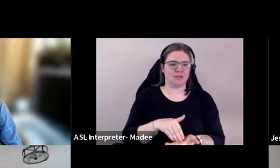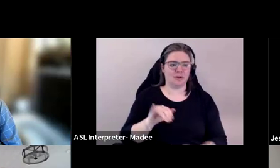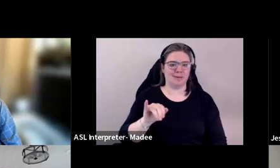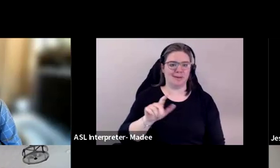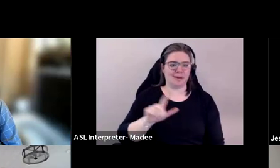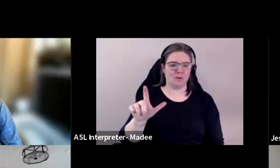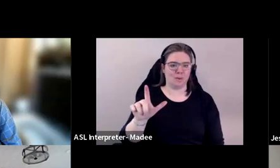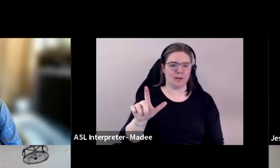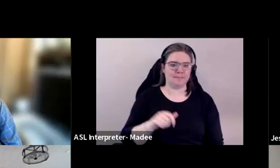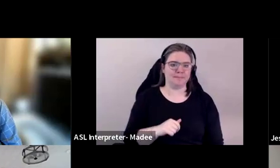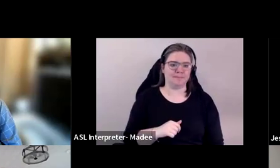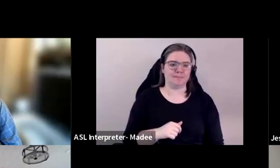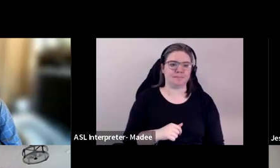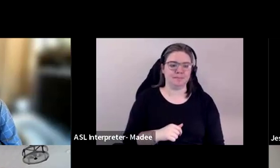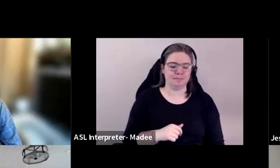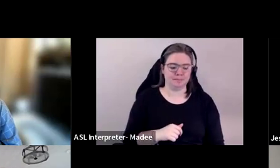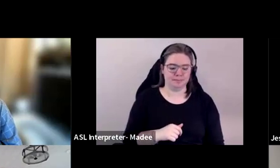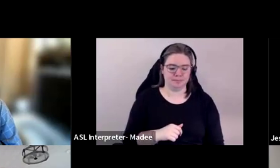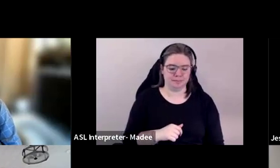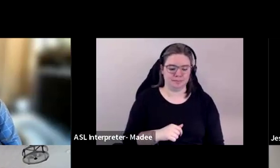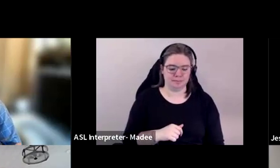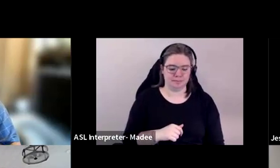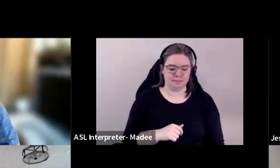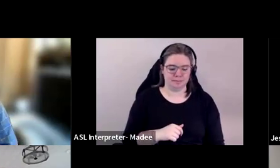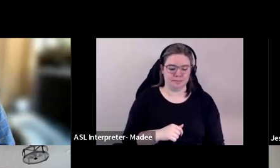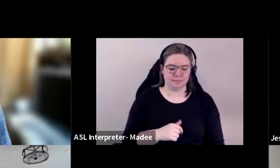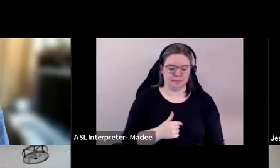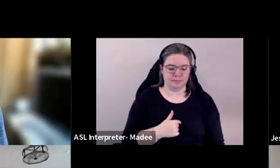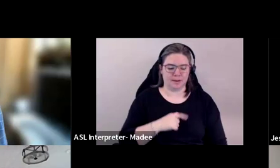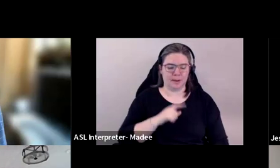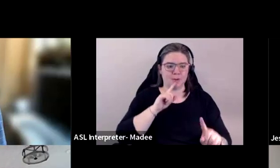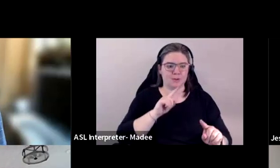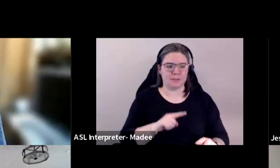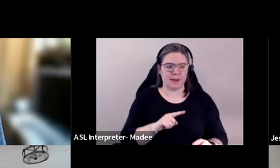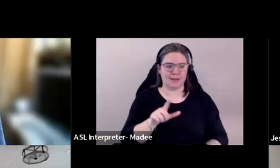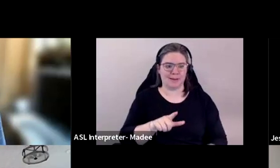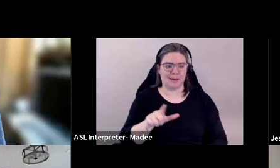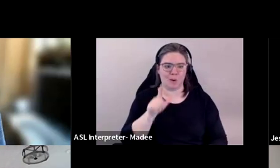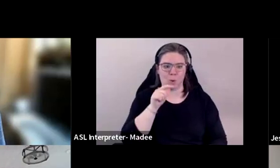Meri Helbig: kind of responding to the landlords that are not participating in the voucher program.